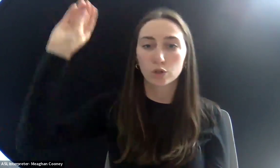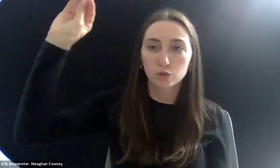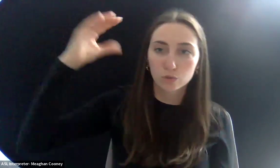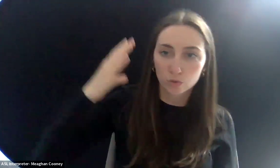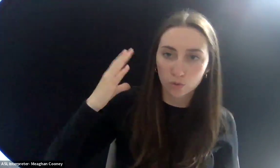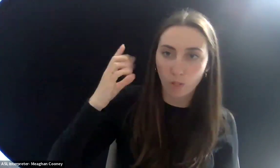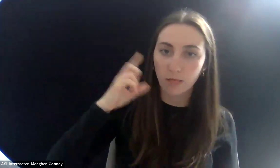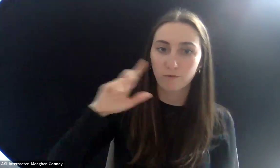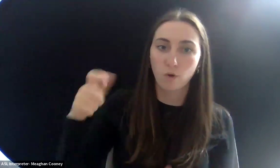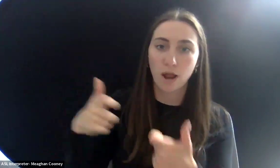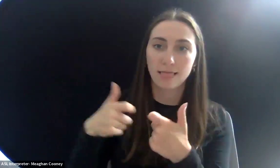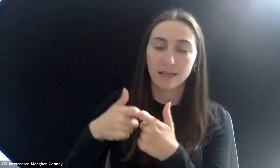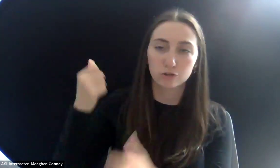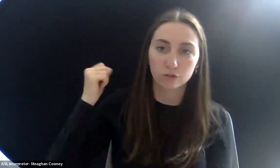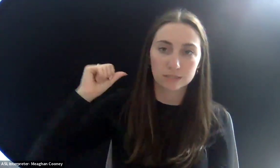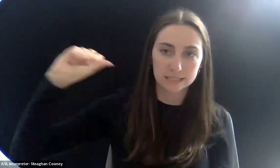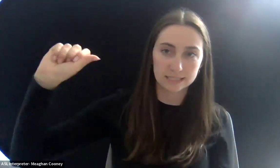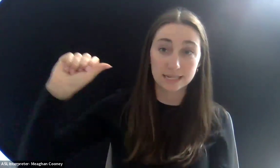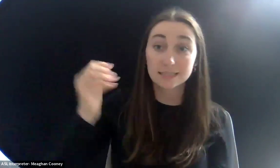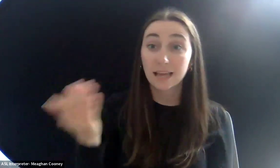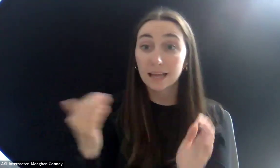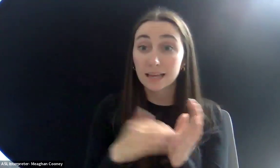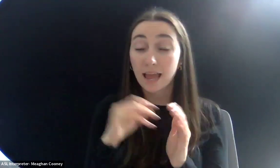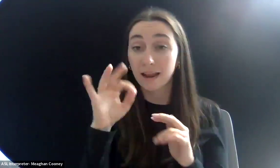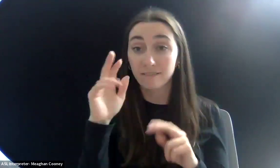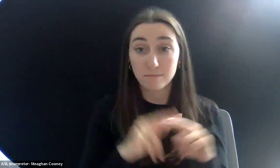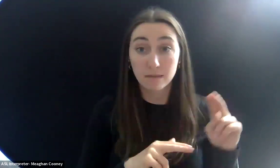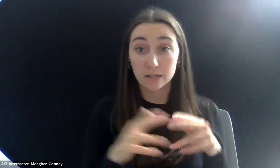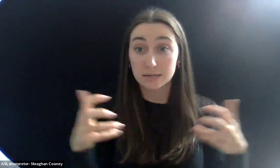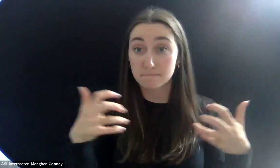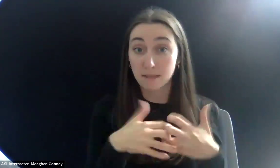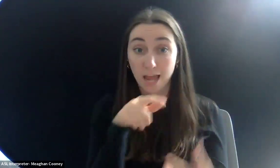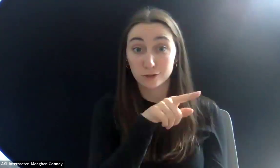So just again, if your building complies with these things, then there's no evaluations necessary.